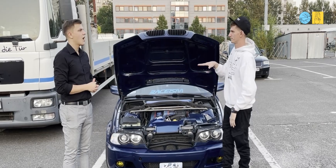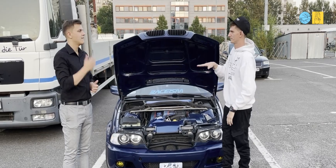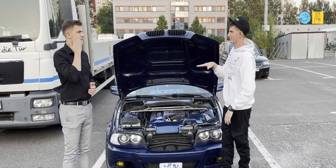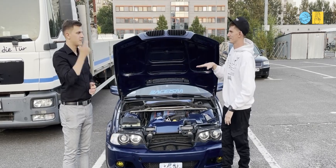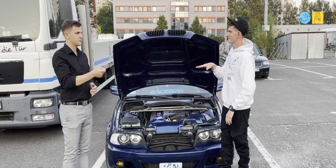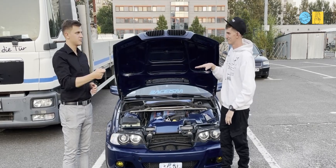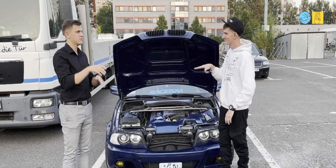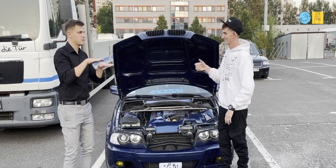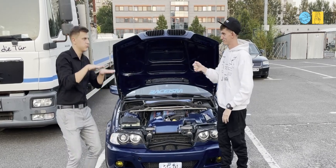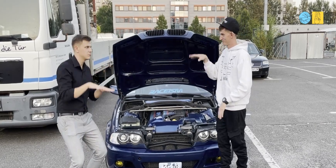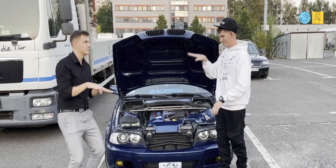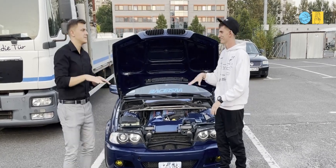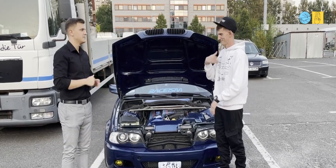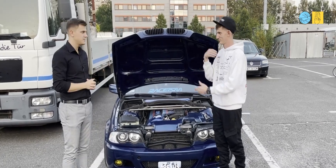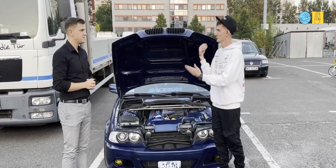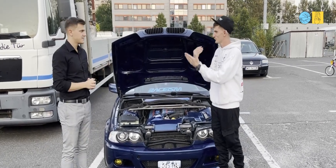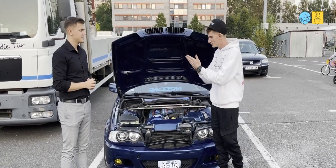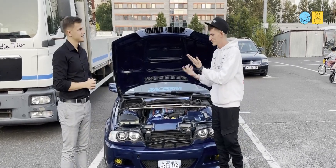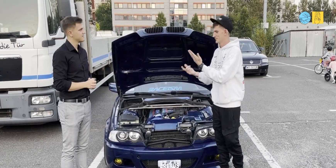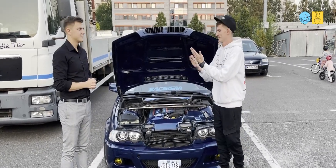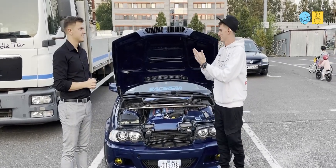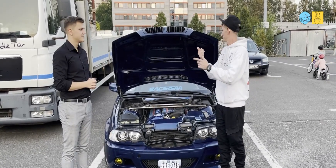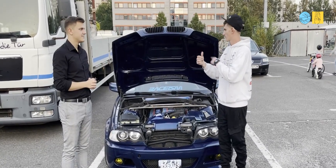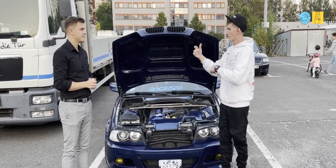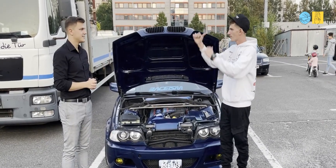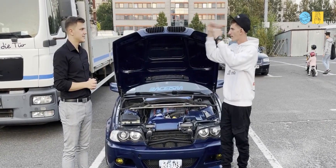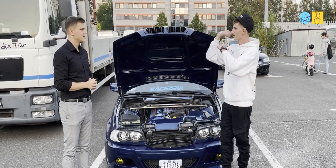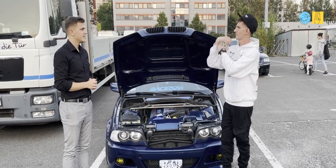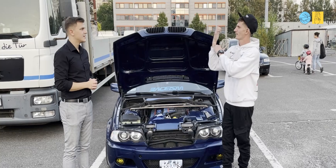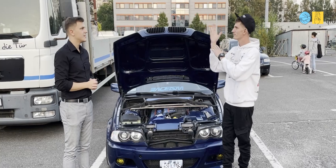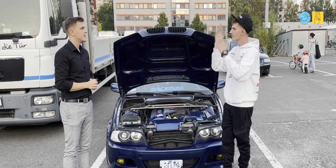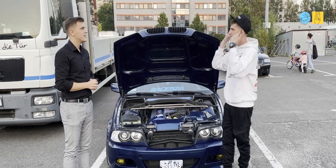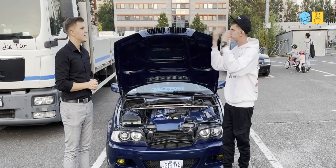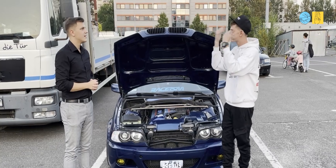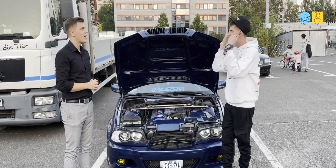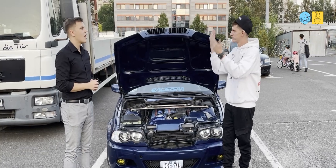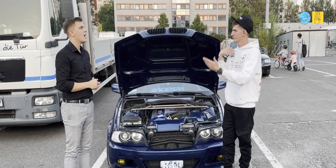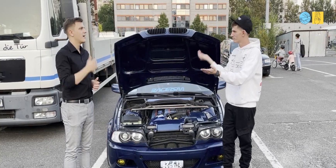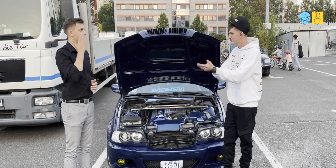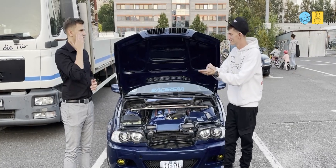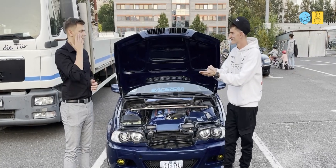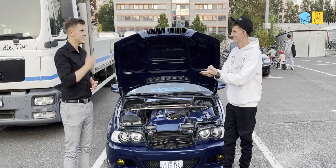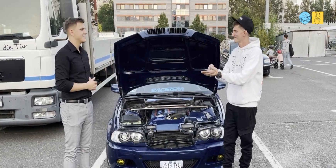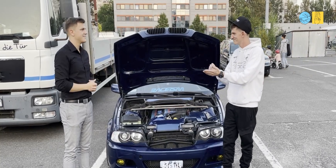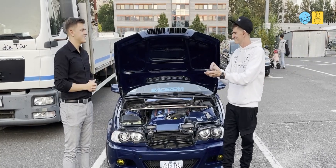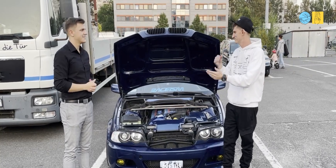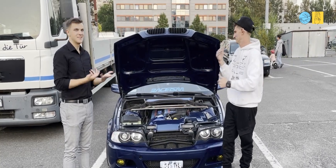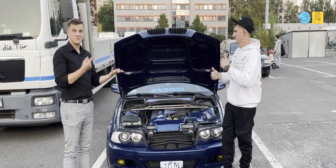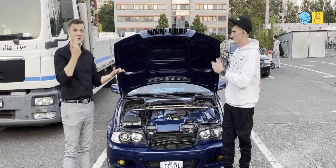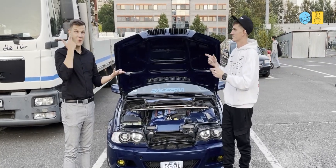I will then be able to raise and lower the car. I also plan to buy a subwoofer in the trunk...